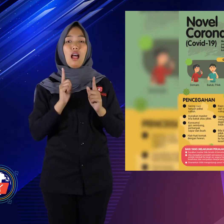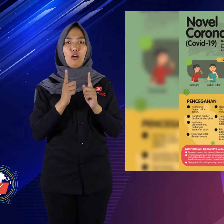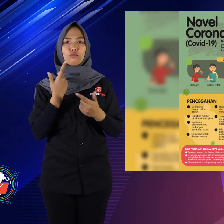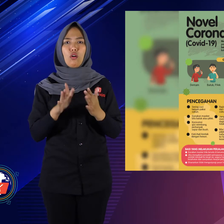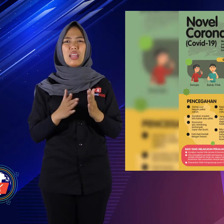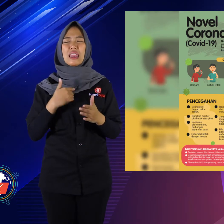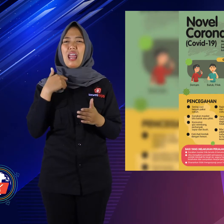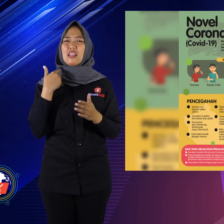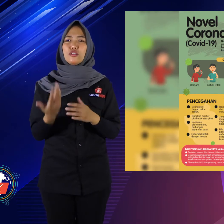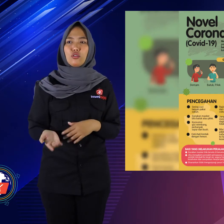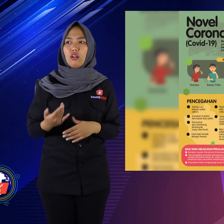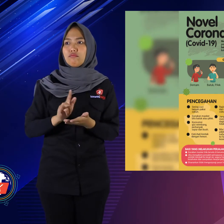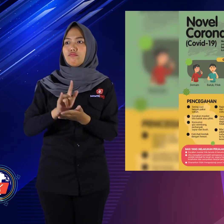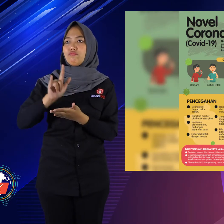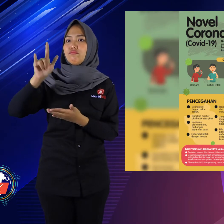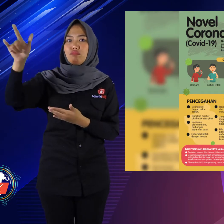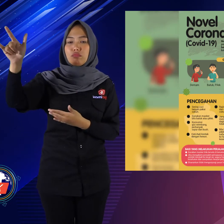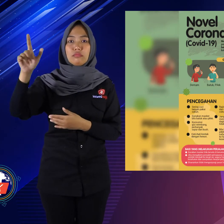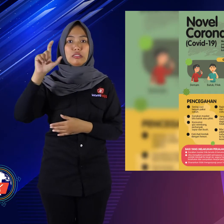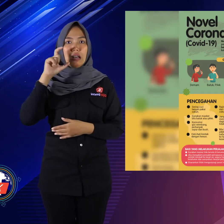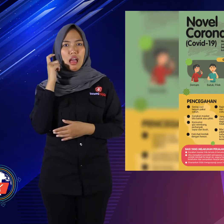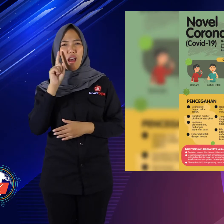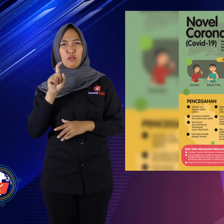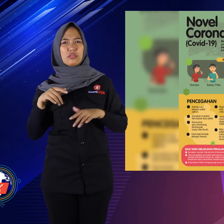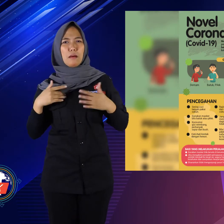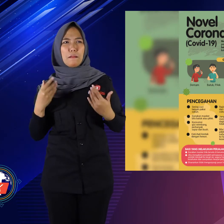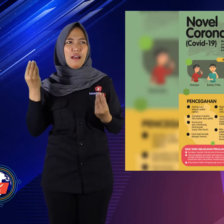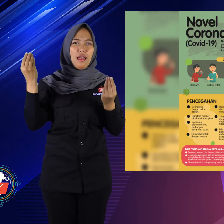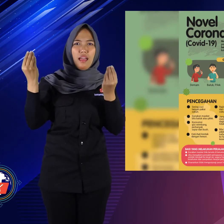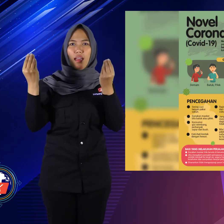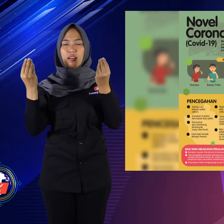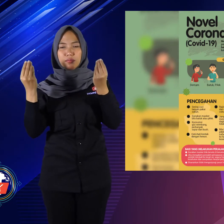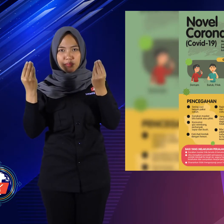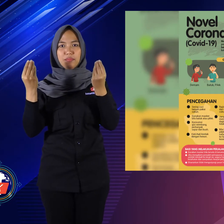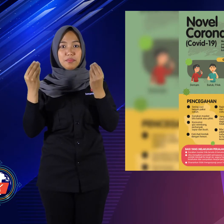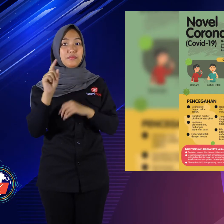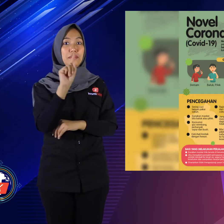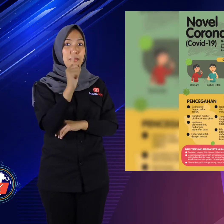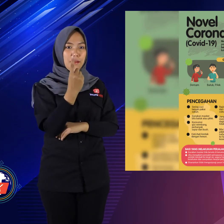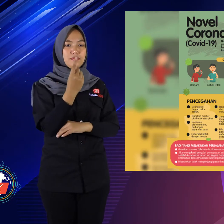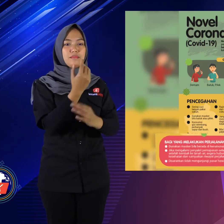what steps to take after returning from China?